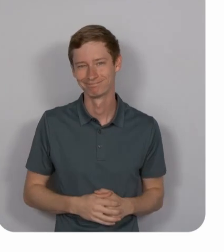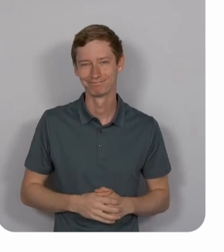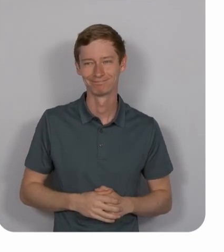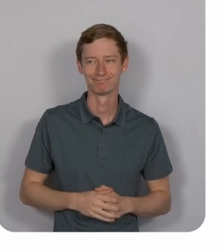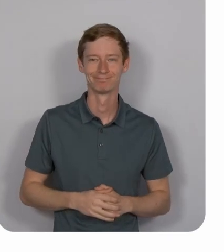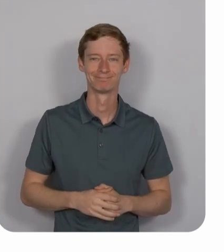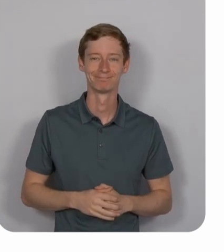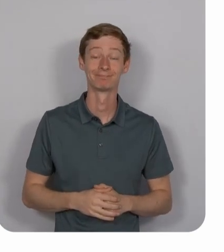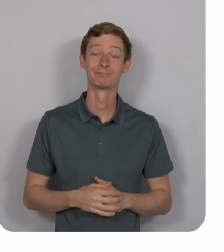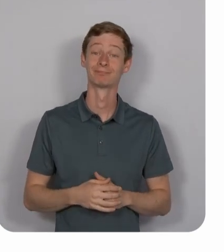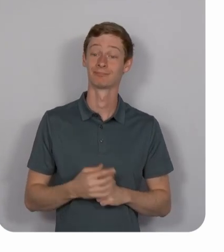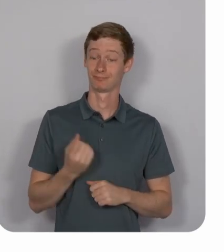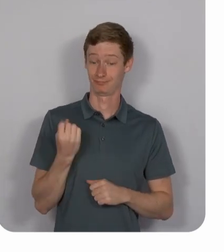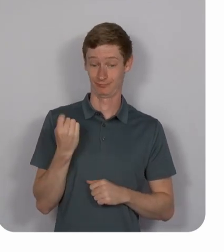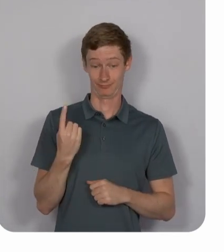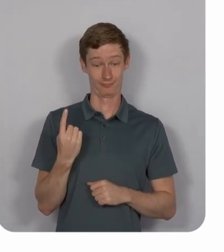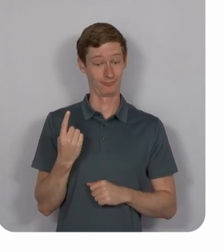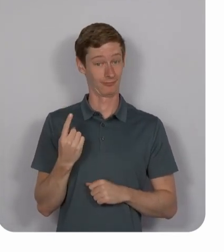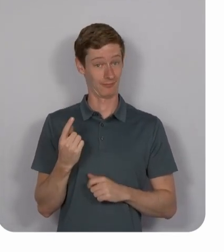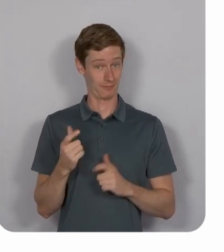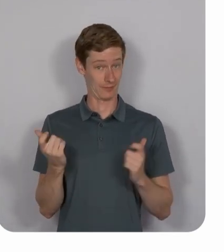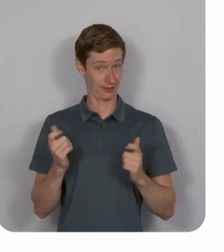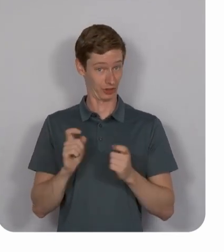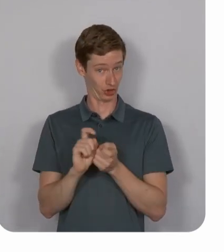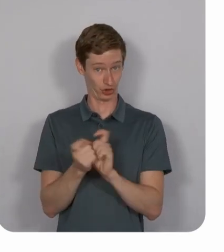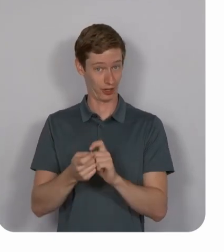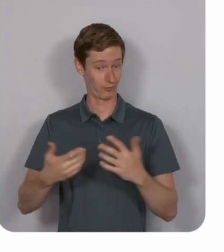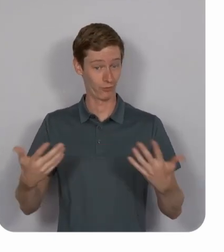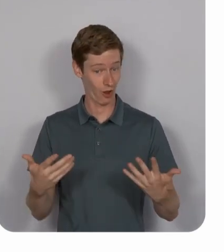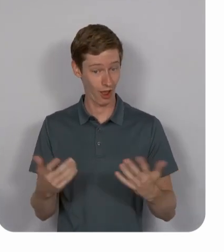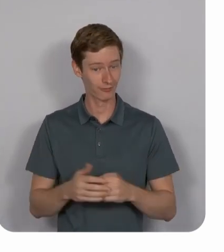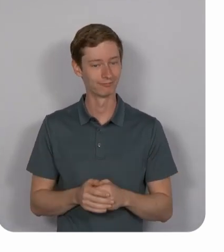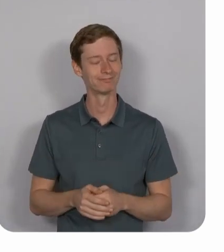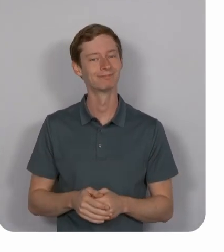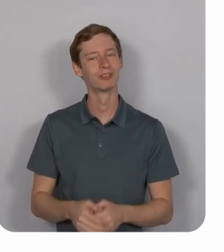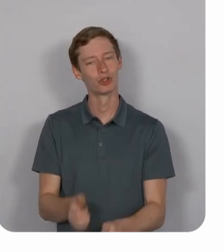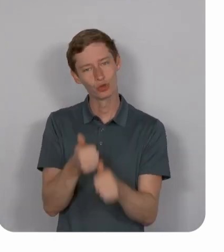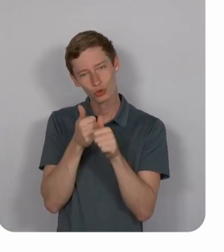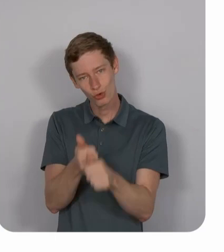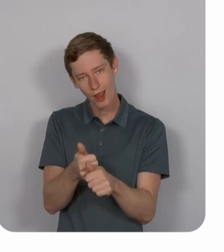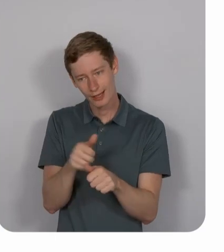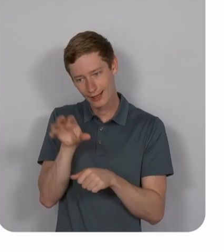One of the big differences you'll notice is when it comes to the tracking camera placement on Quest 3.